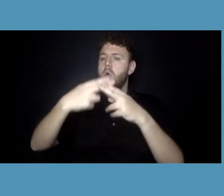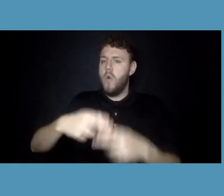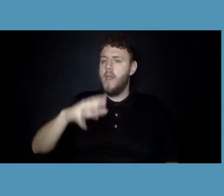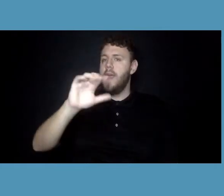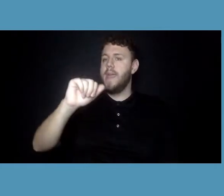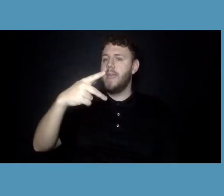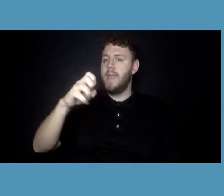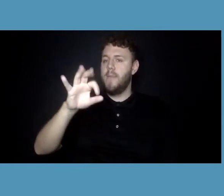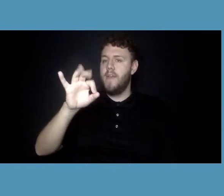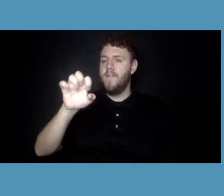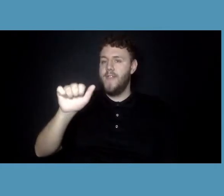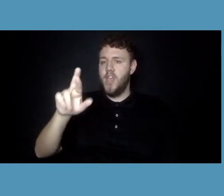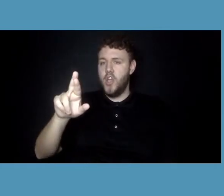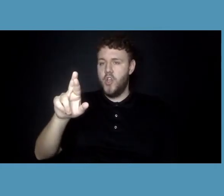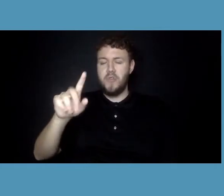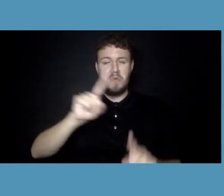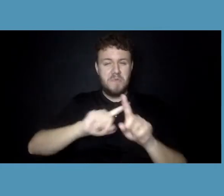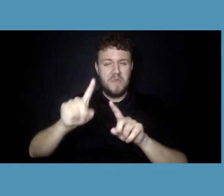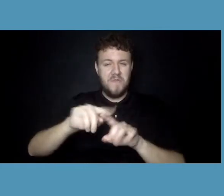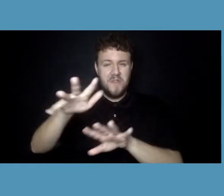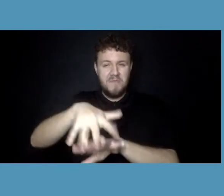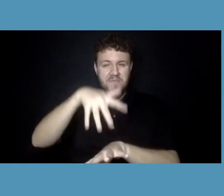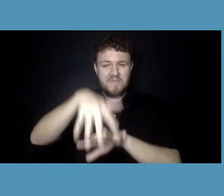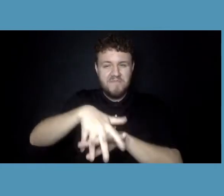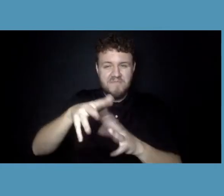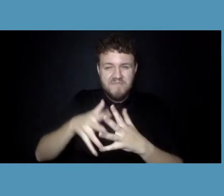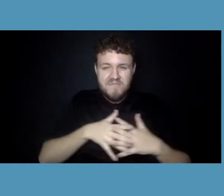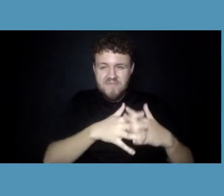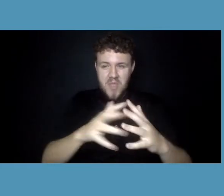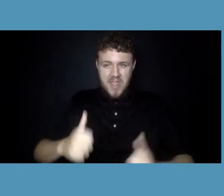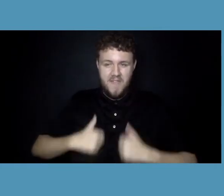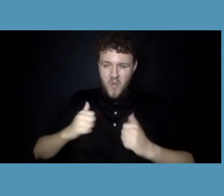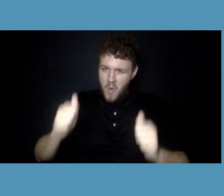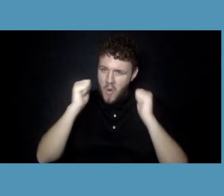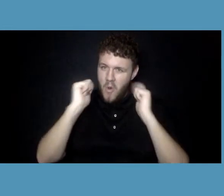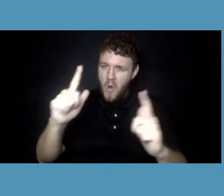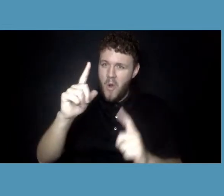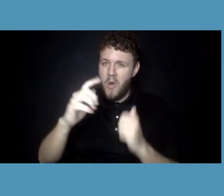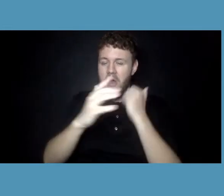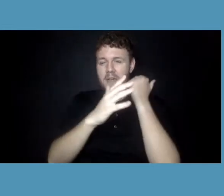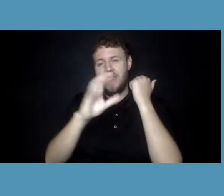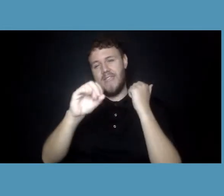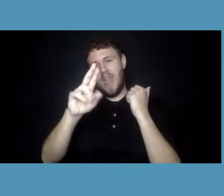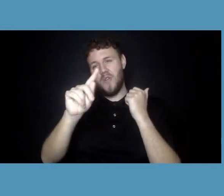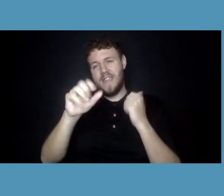Indians living in all 100 counties in urban areas. We invite you to return to your institution